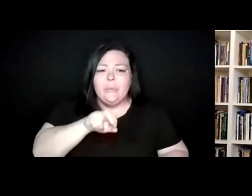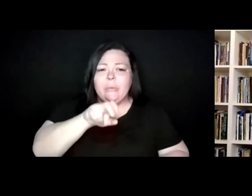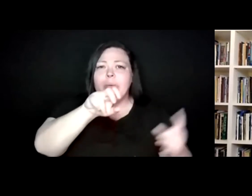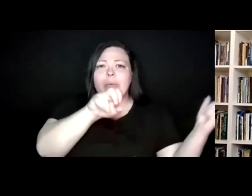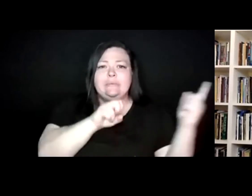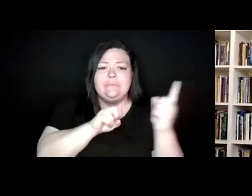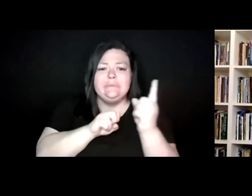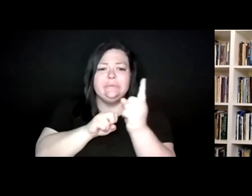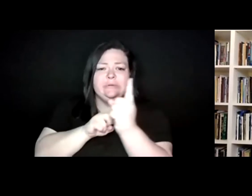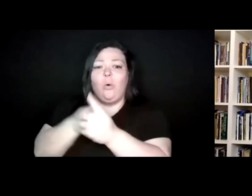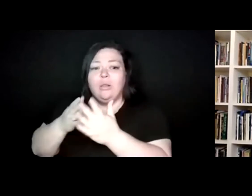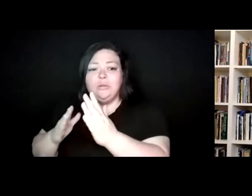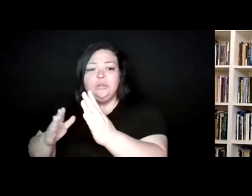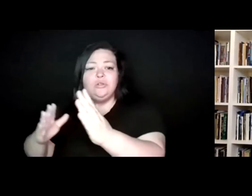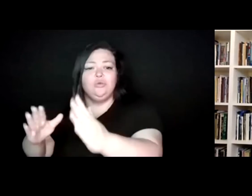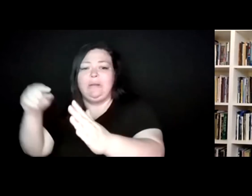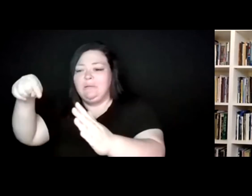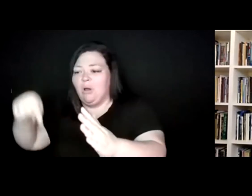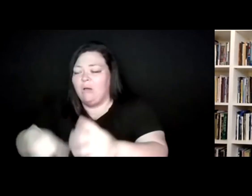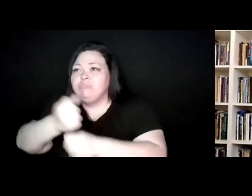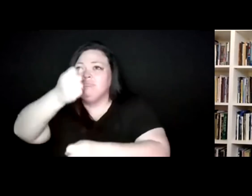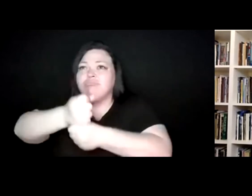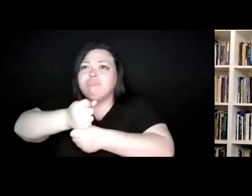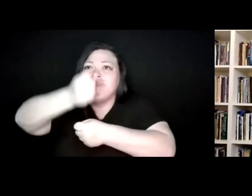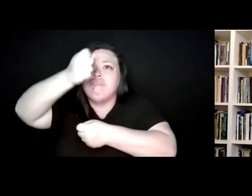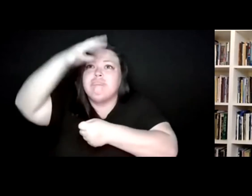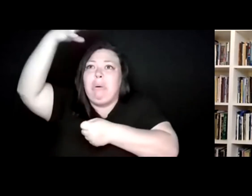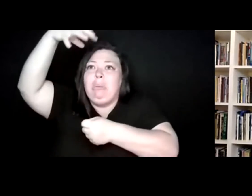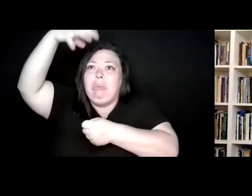or on the street/ down below where umbrellas fill and collapse,/